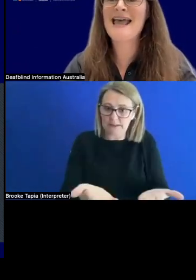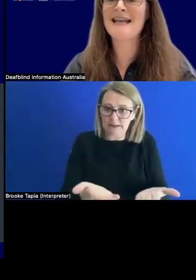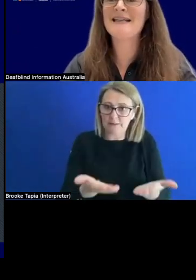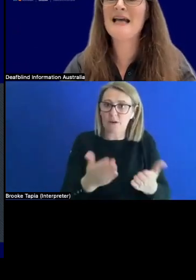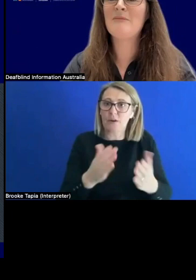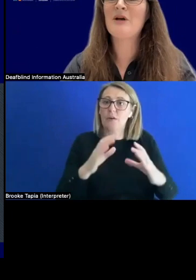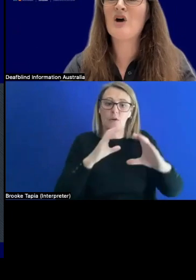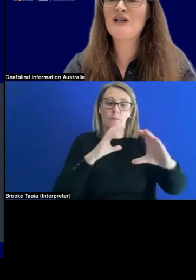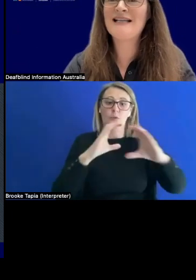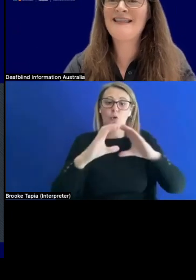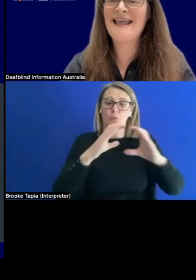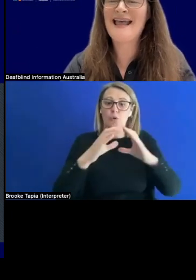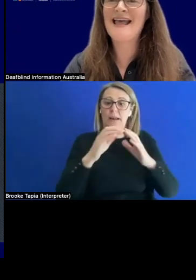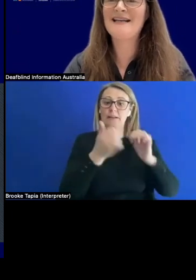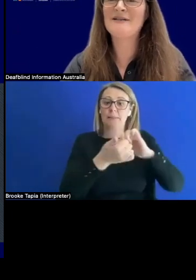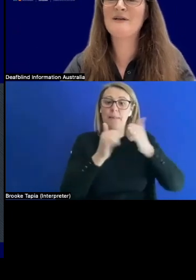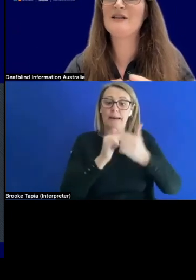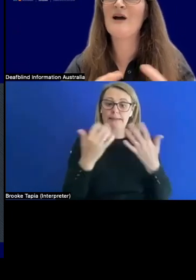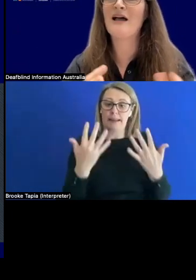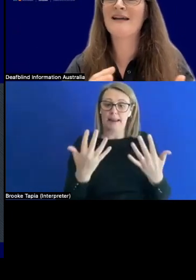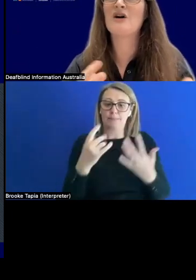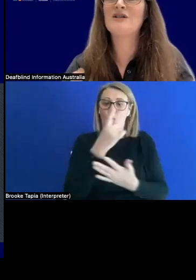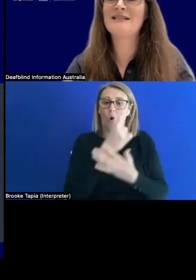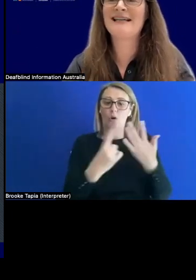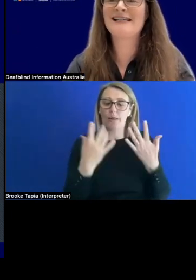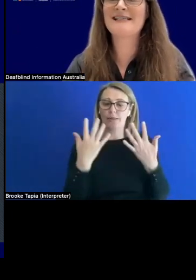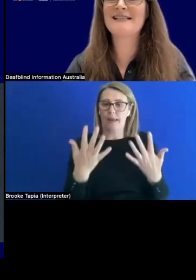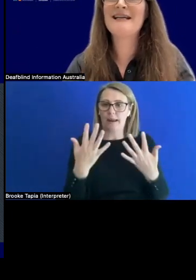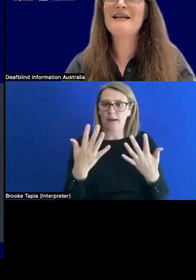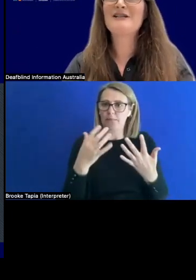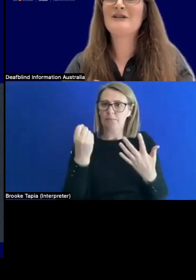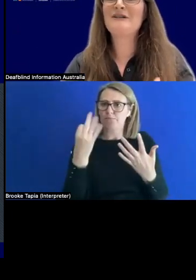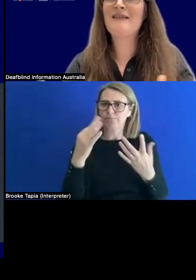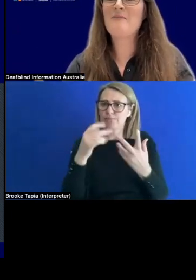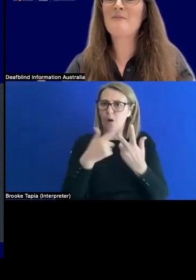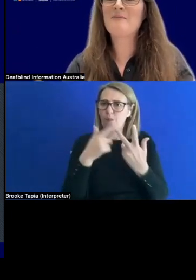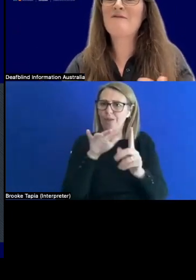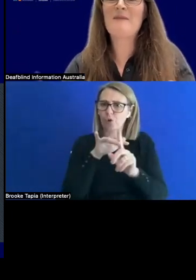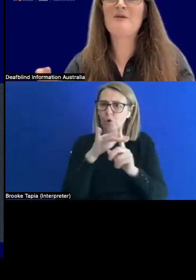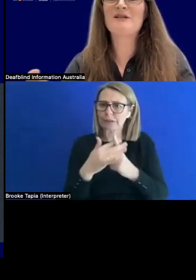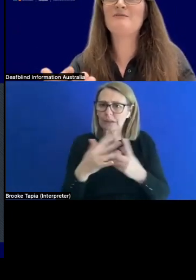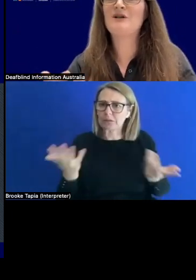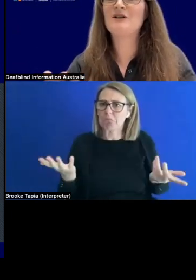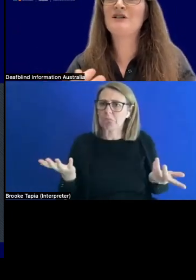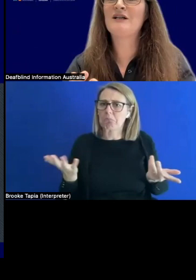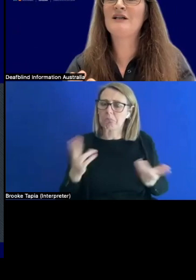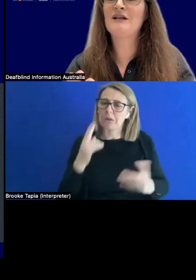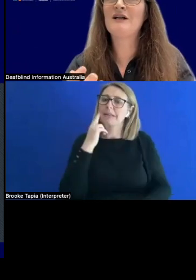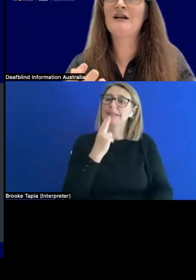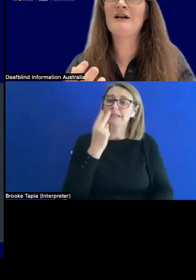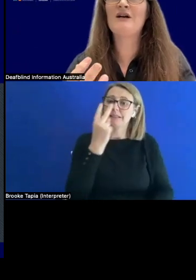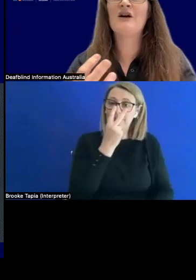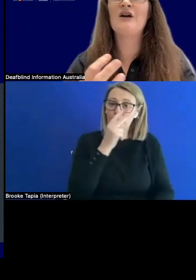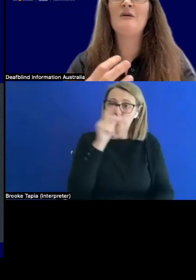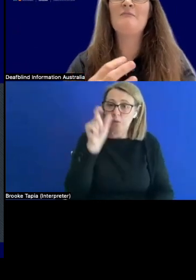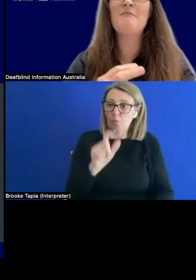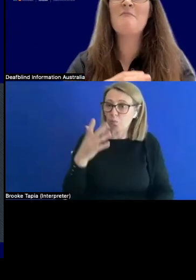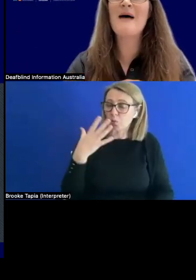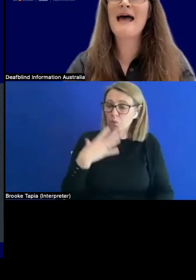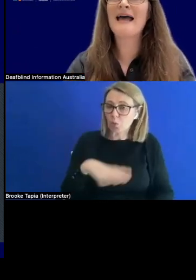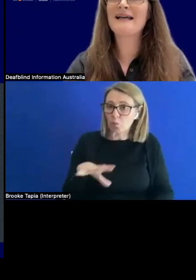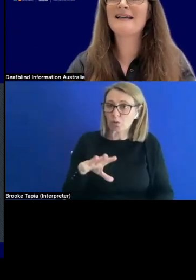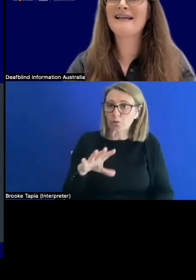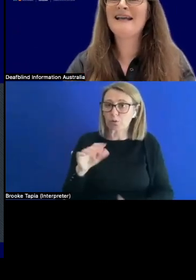hand but only their hand with no other context. So, if that deafblind person wanted to go back,